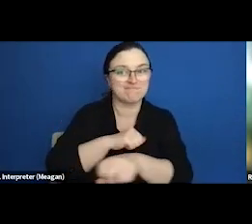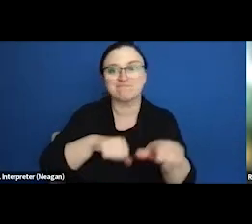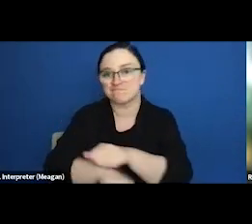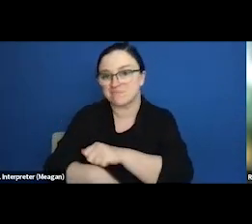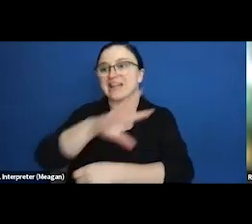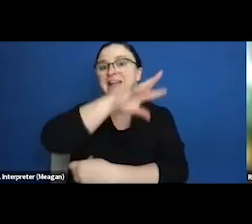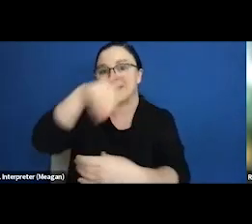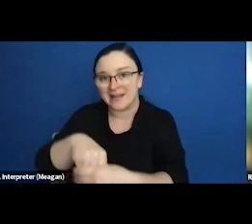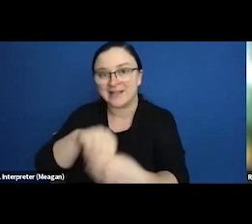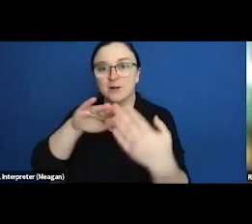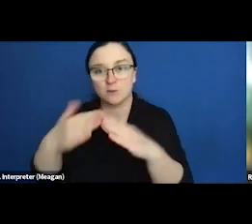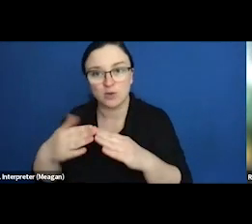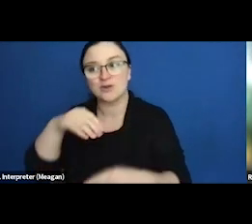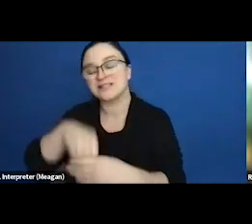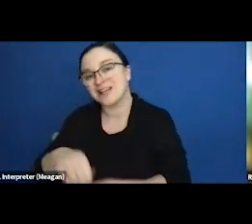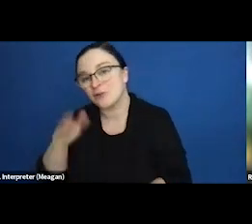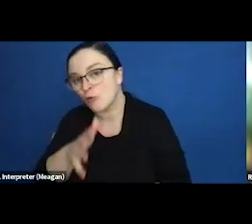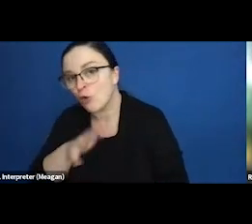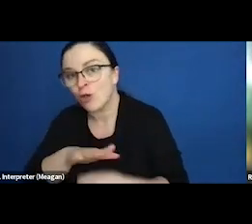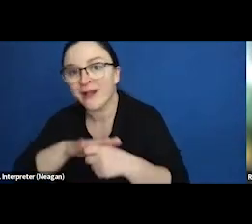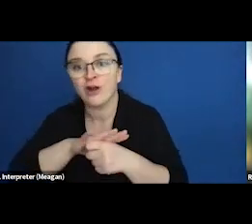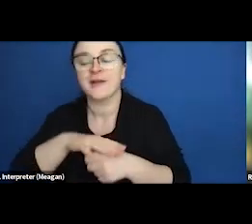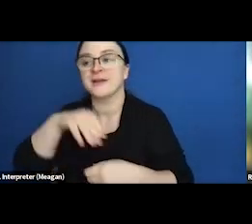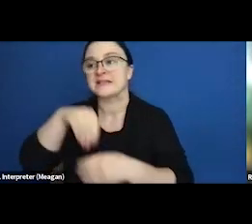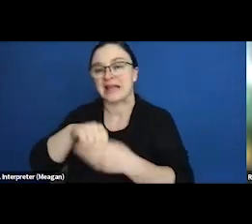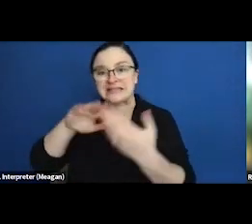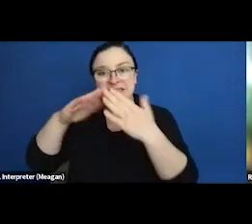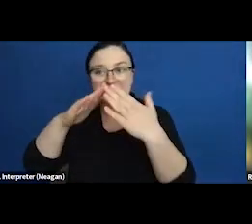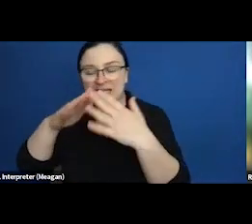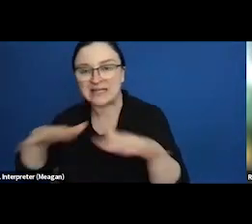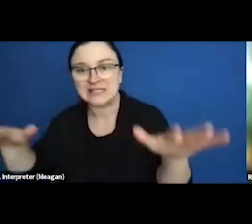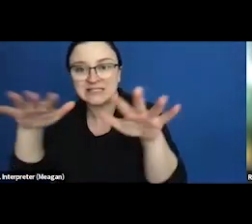in rural areas, in cities, and in suburban areas.